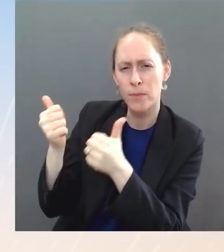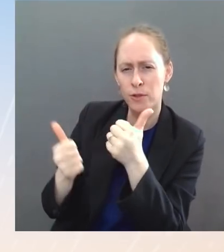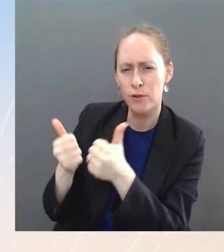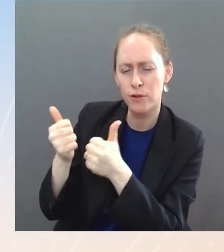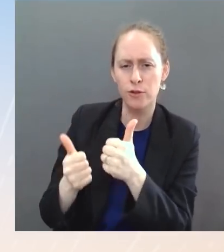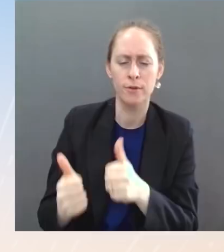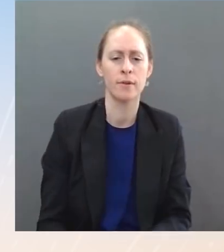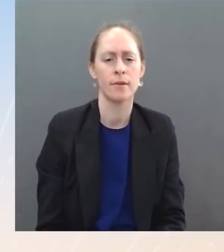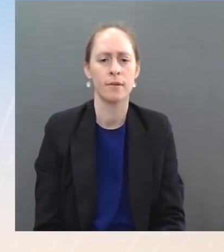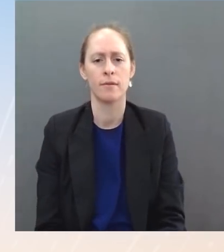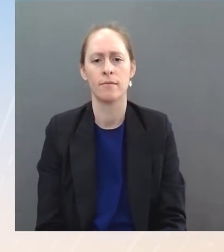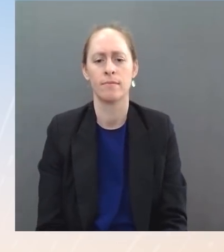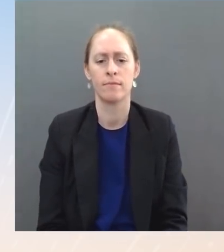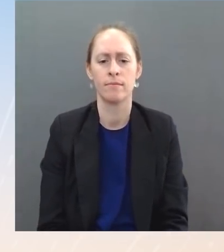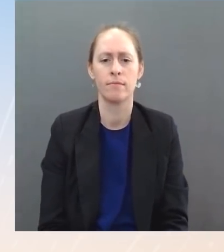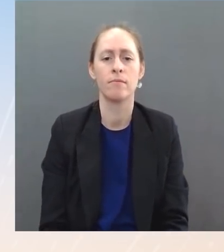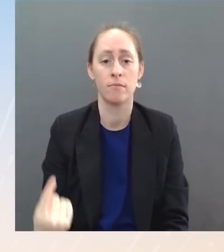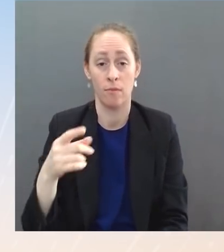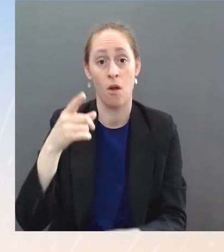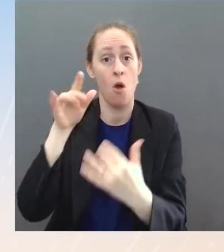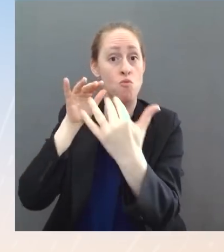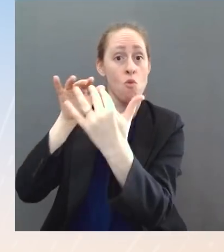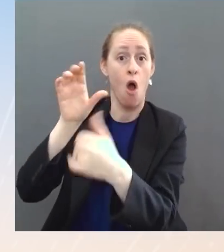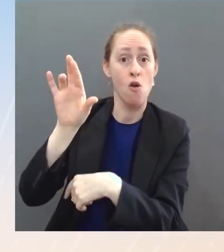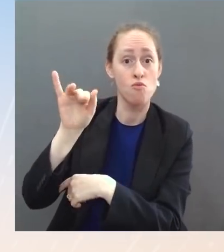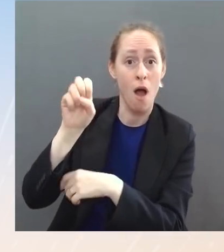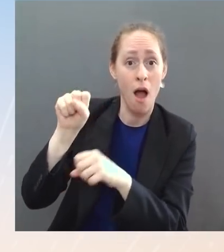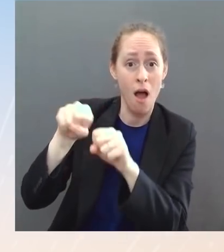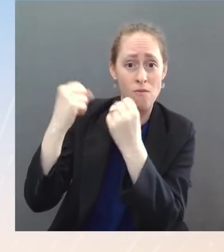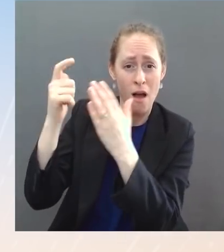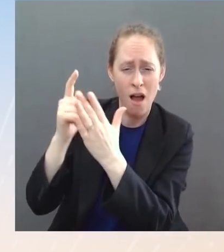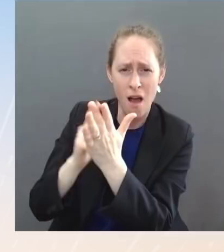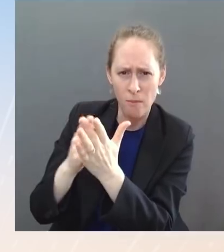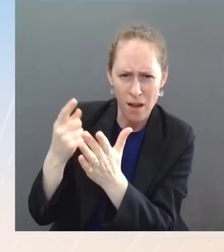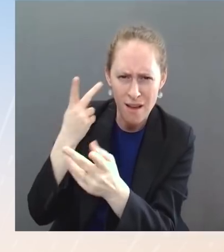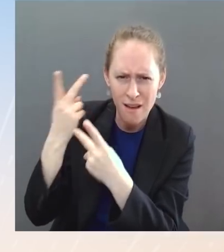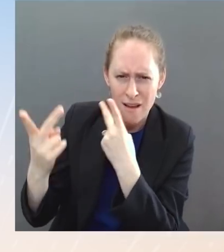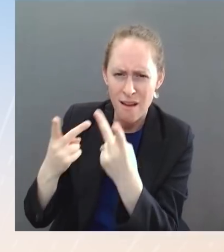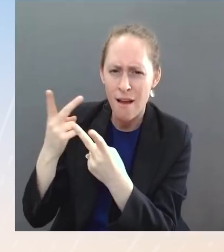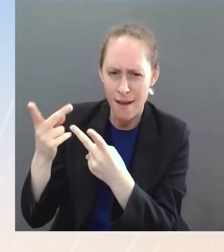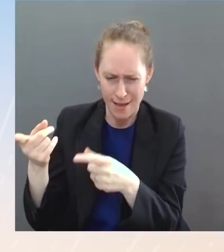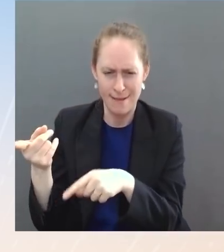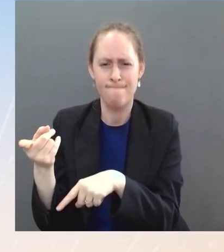We have not yet seen a level of systematic deprivation of life